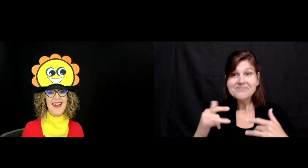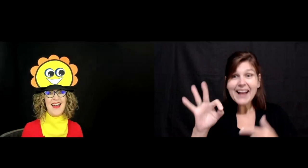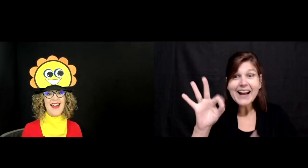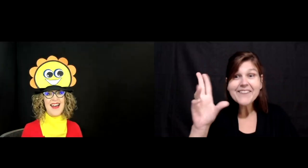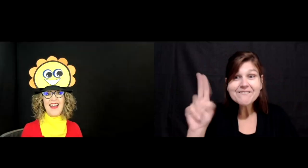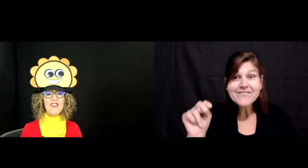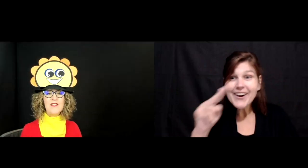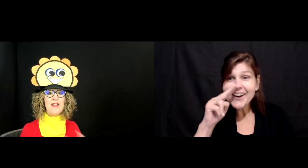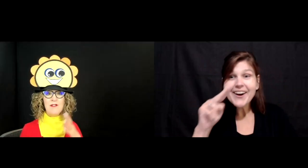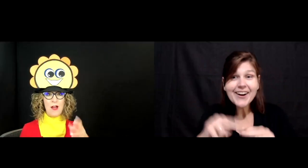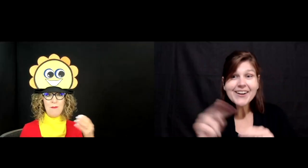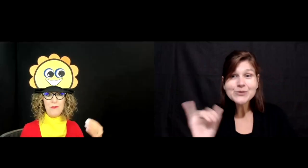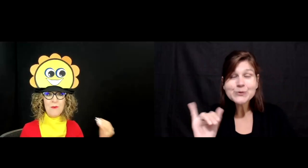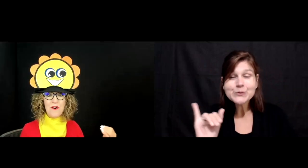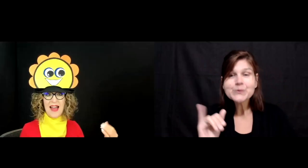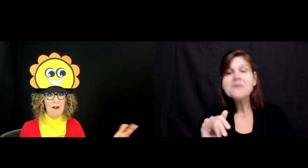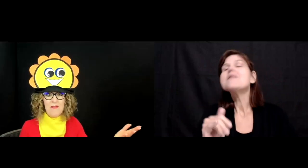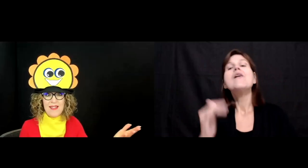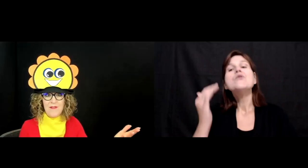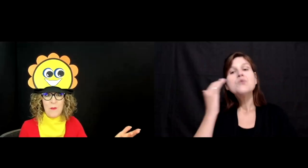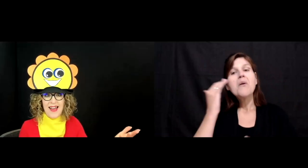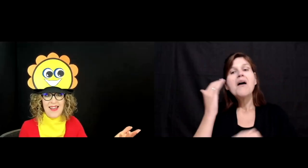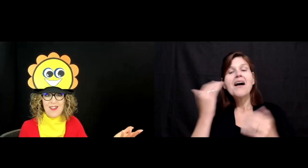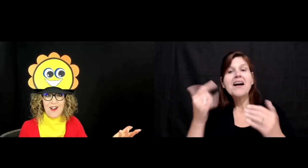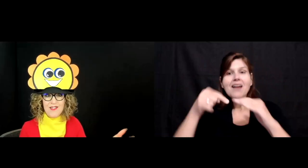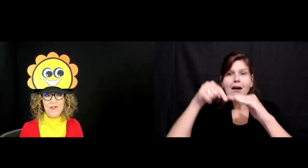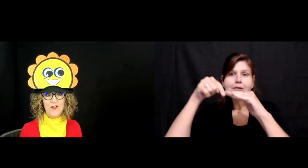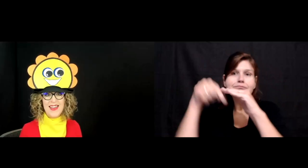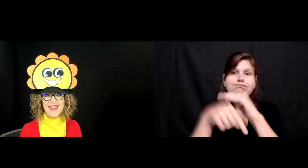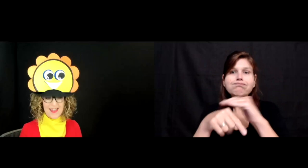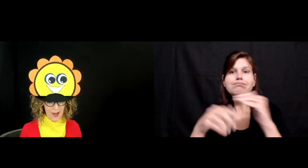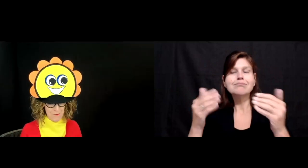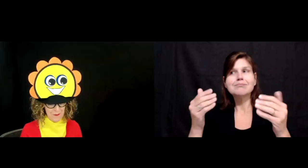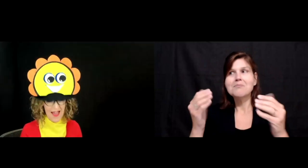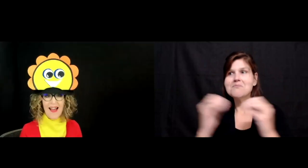and I just know so much more now obviously than when I started four years ago.